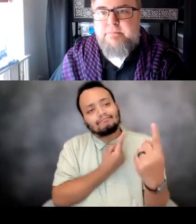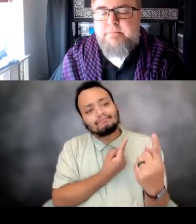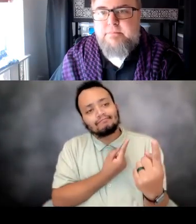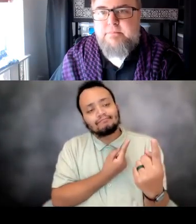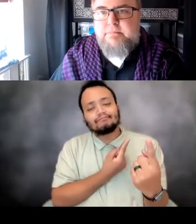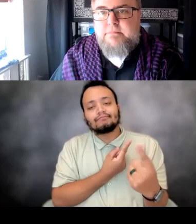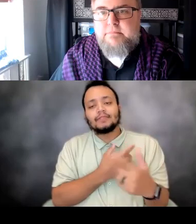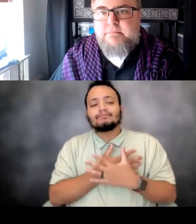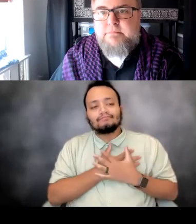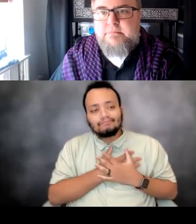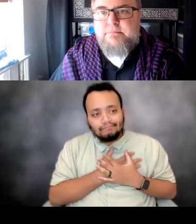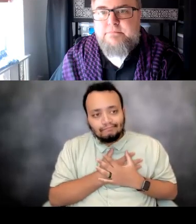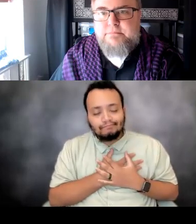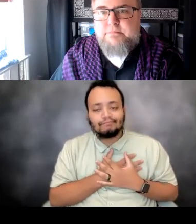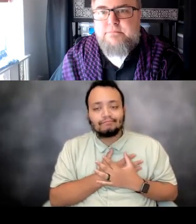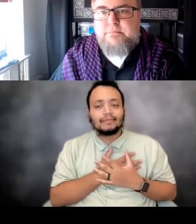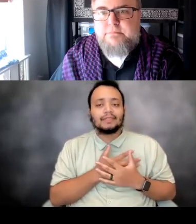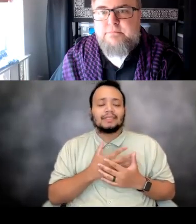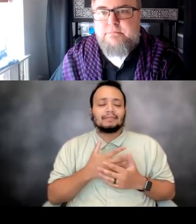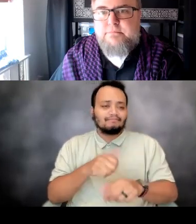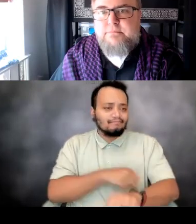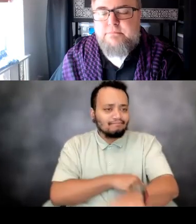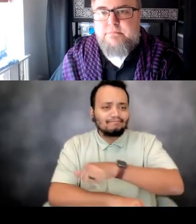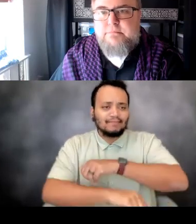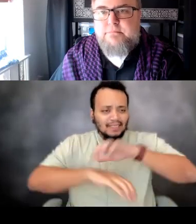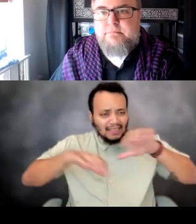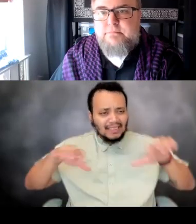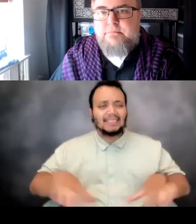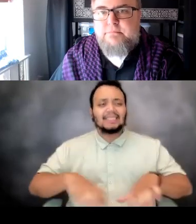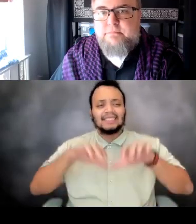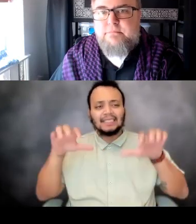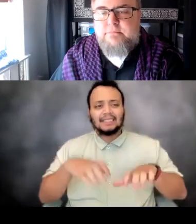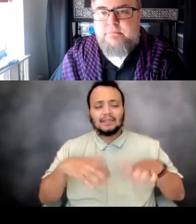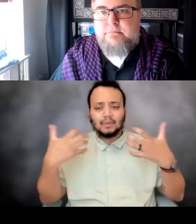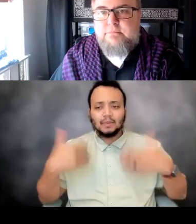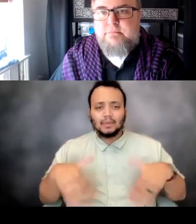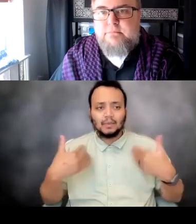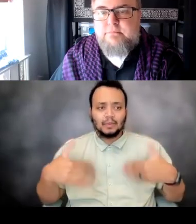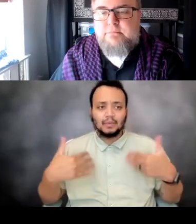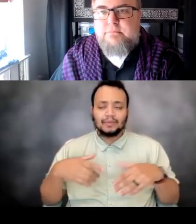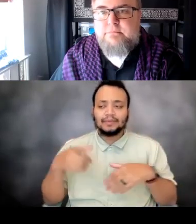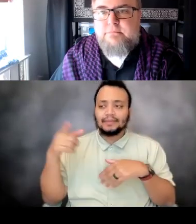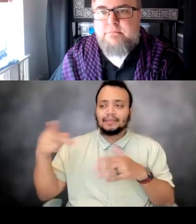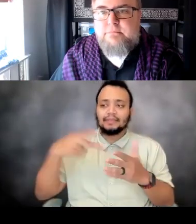just everything that you guys are going through and this project and what you've done